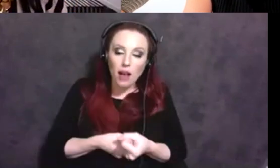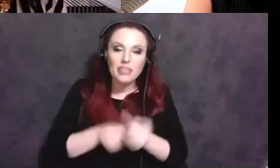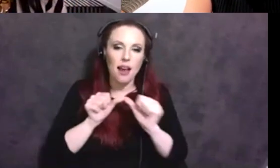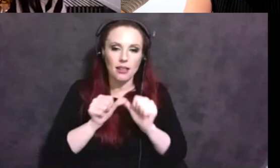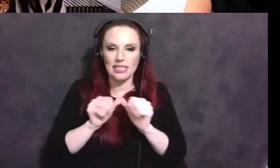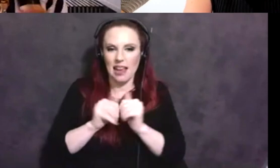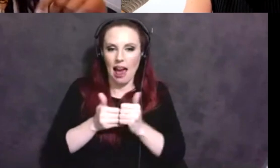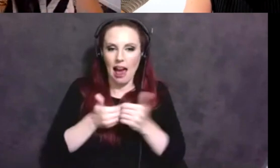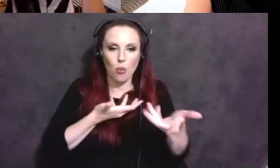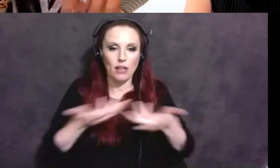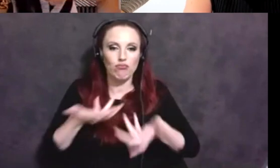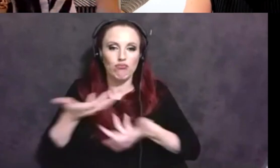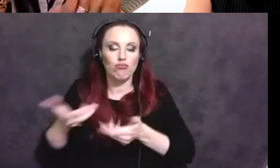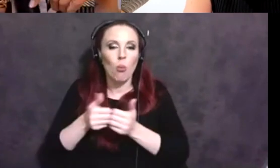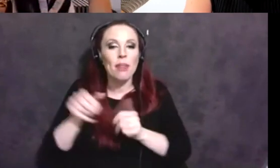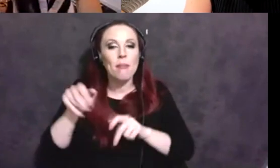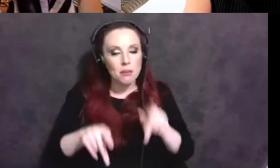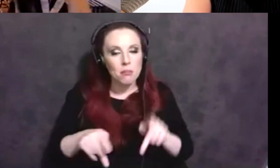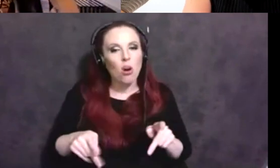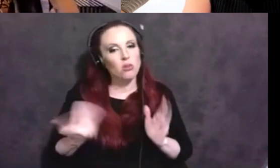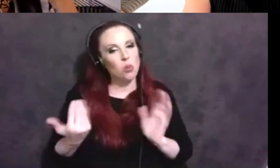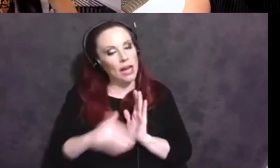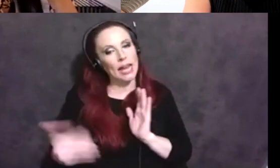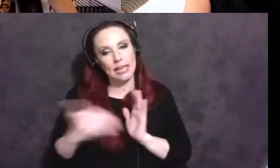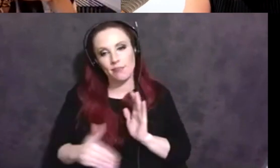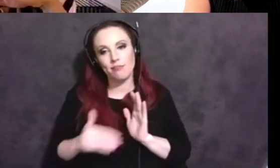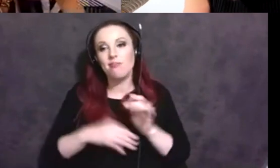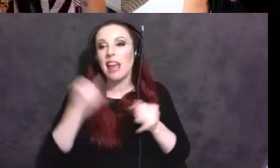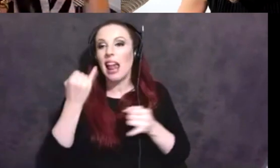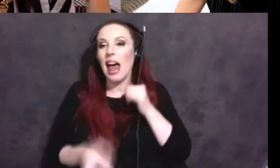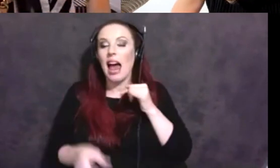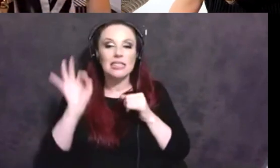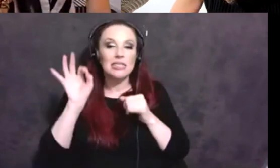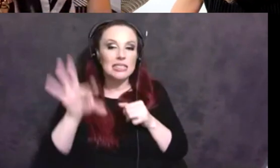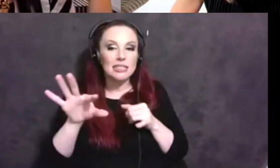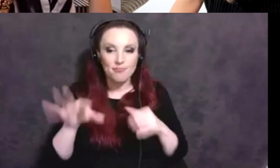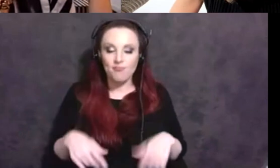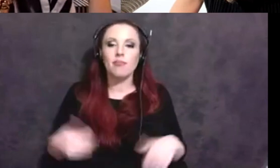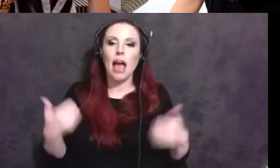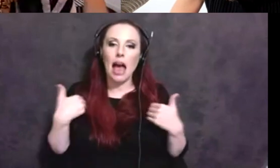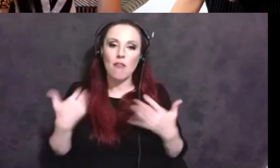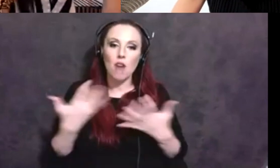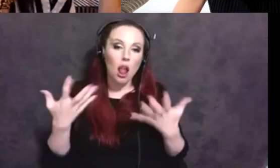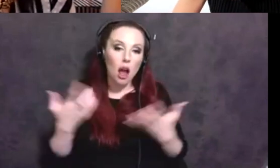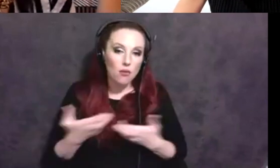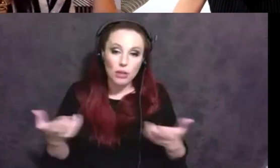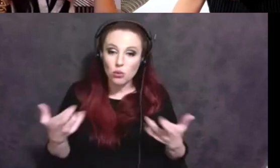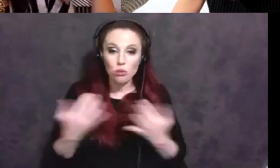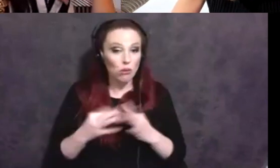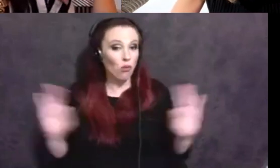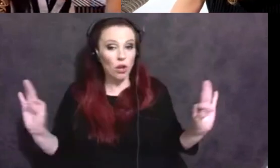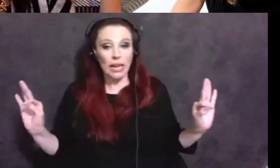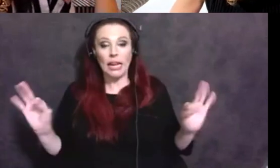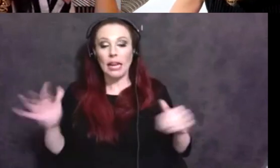will do the same. This is all about trust. Building trust and consistency in how we interact